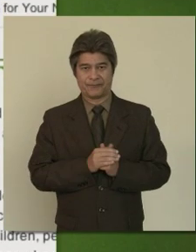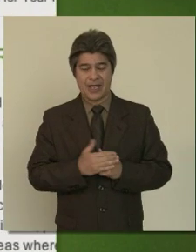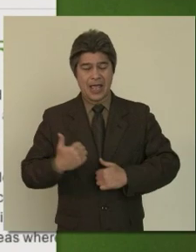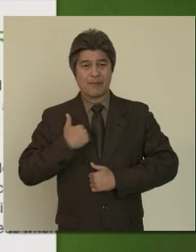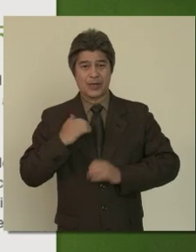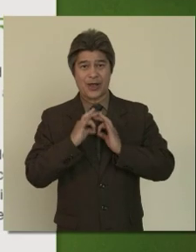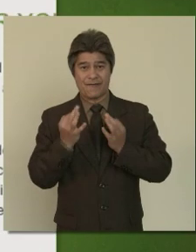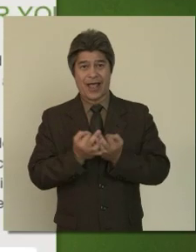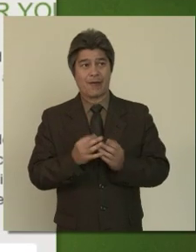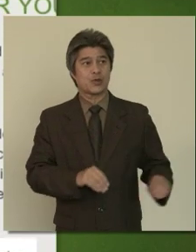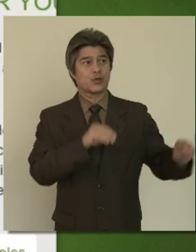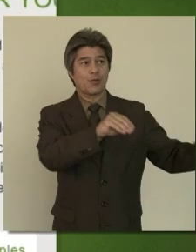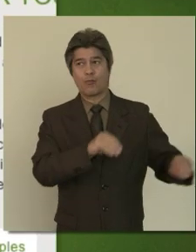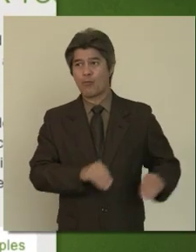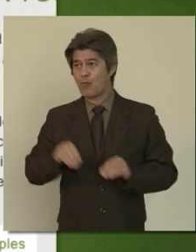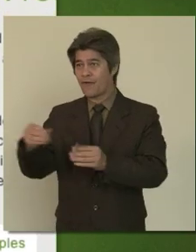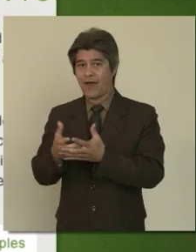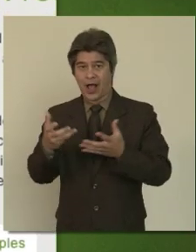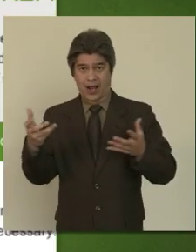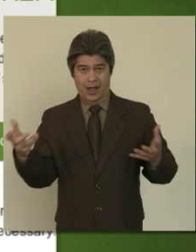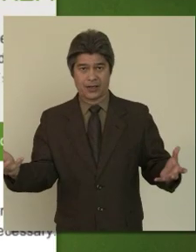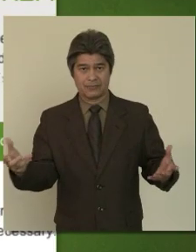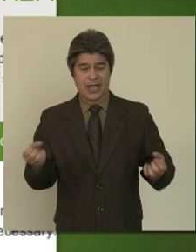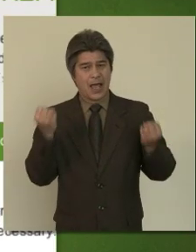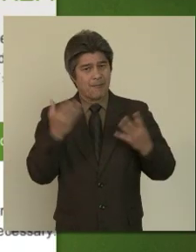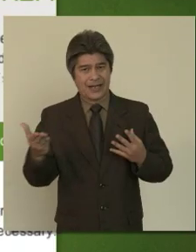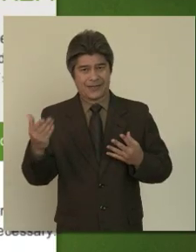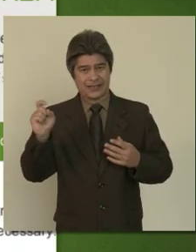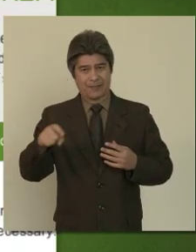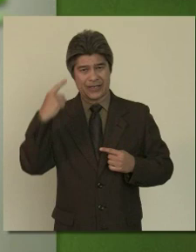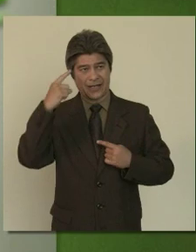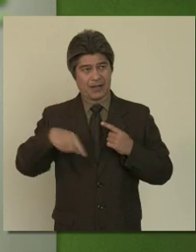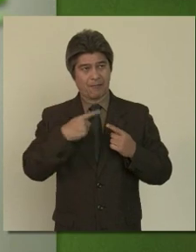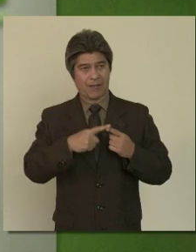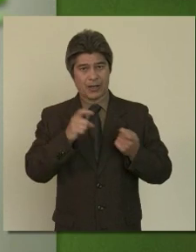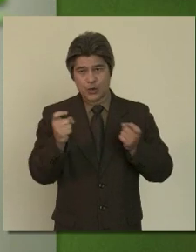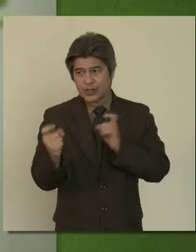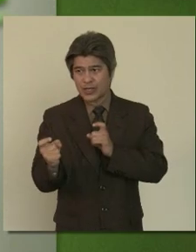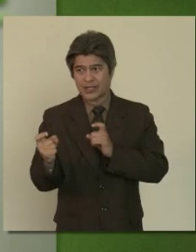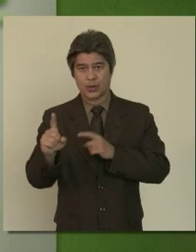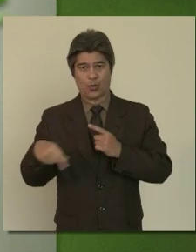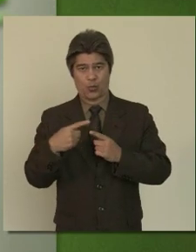Military families move around a lot and they have a lot of things to think about, to adjust to, and to consider when moving, and one important thing